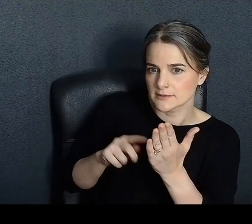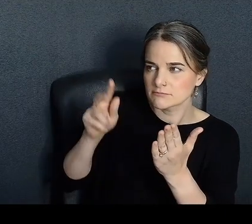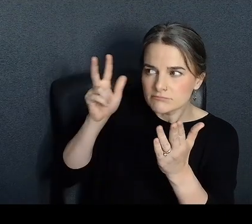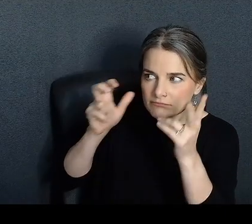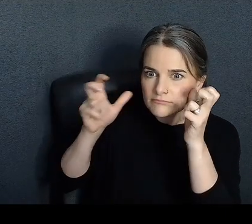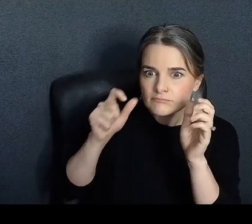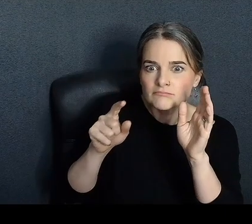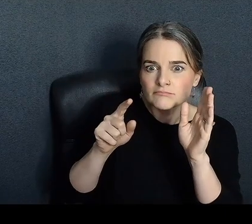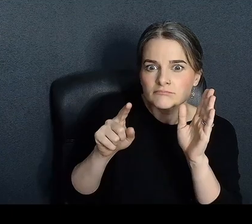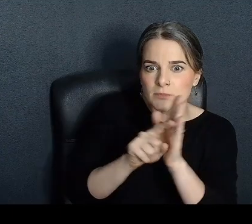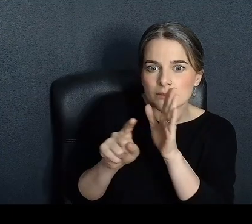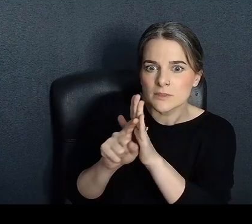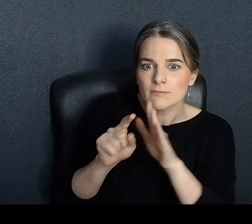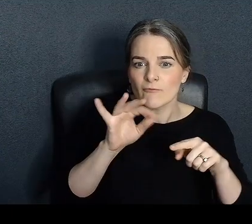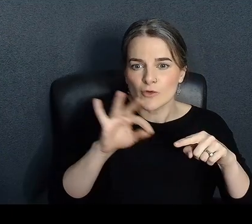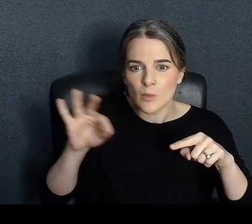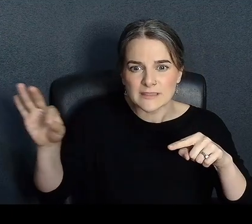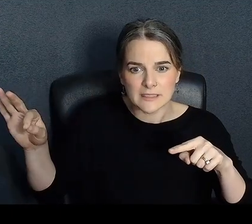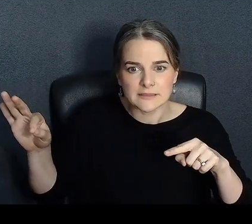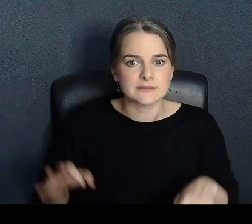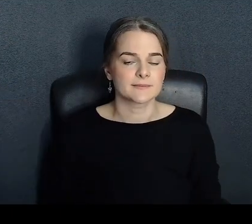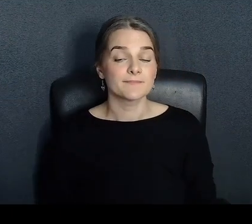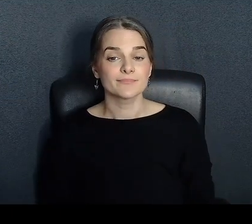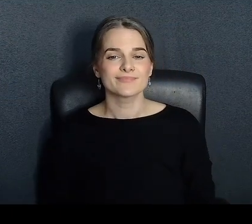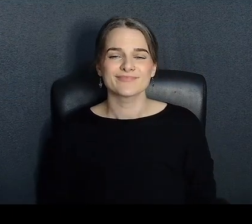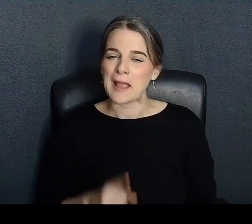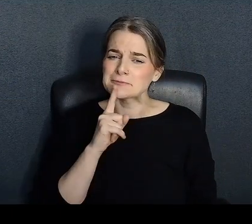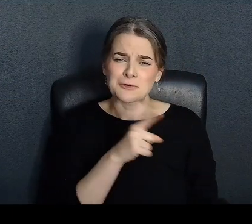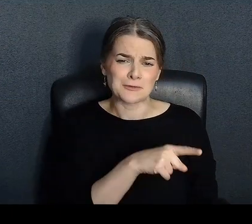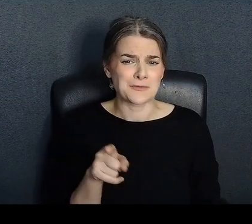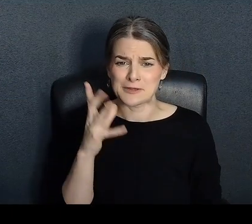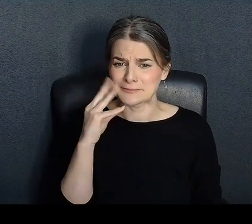So these types of tests evaluate your ability to hear,